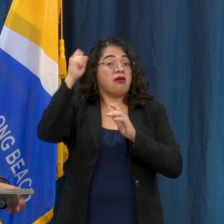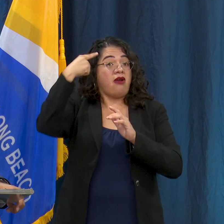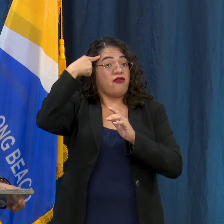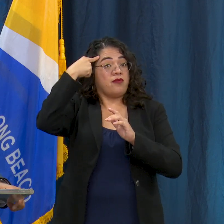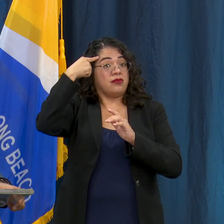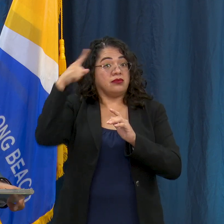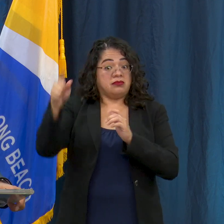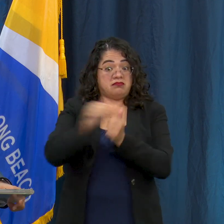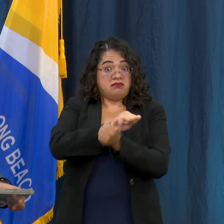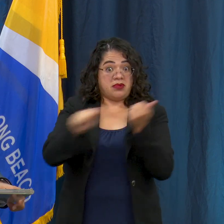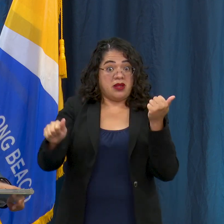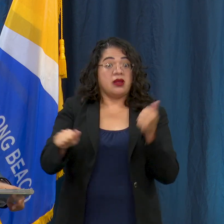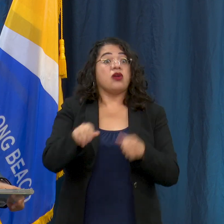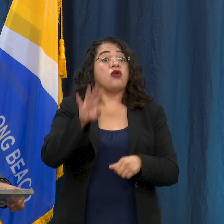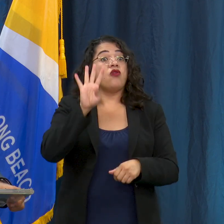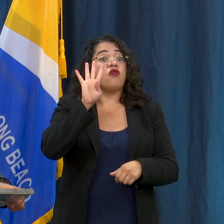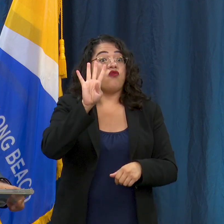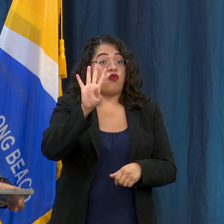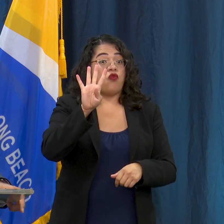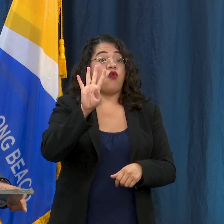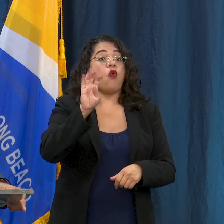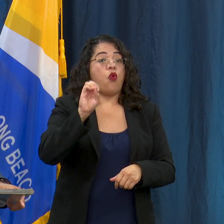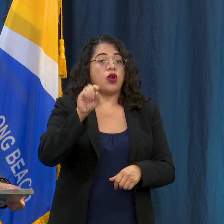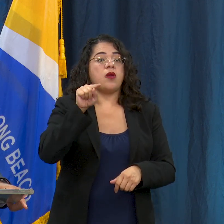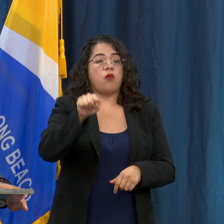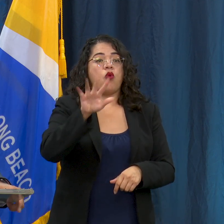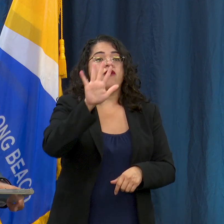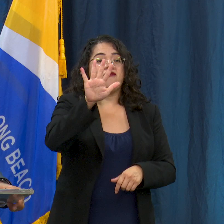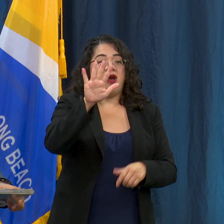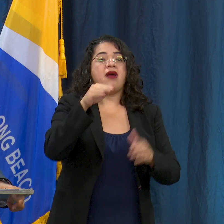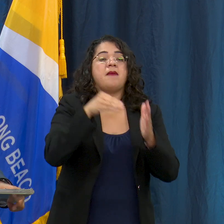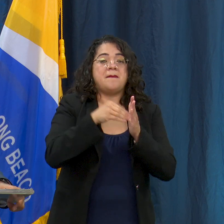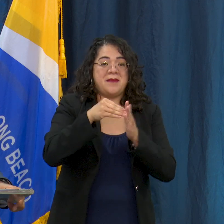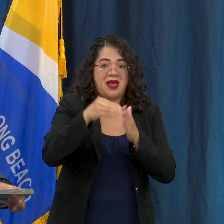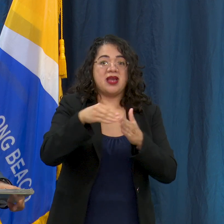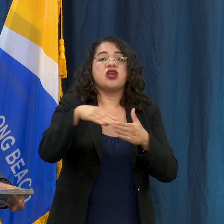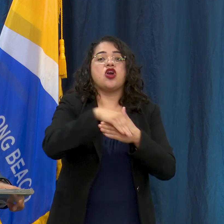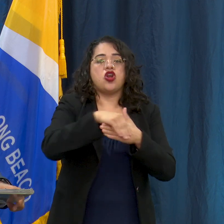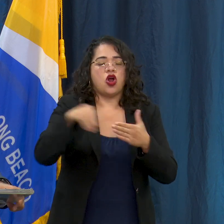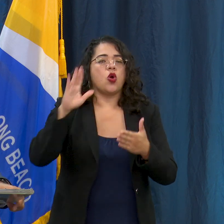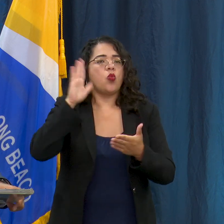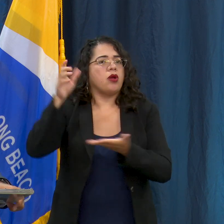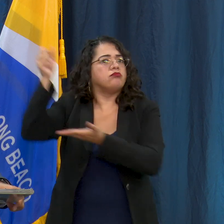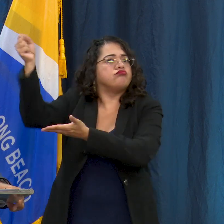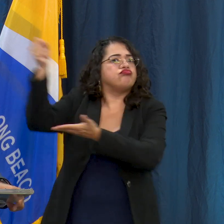million dollars in this budget as proposed by Governor Newsom and I want